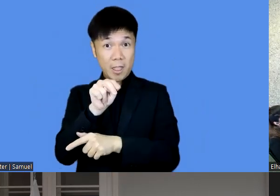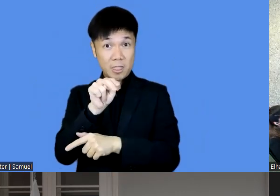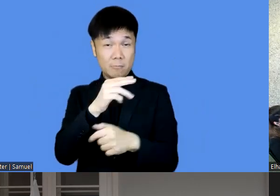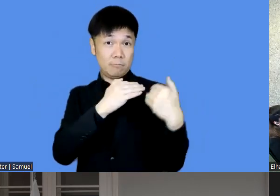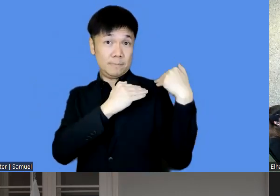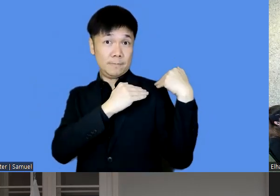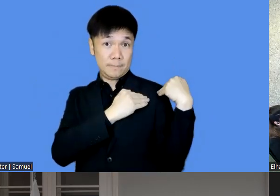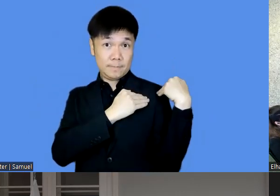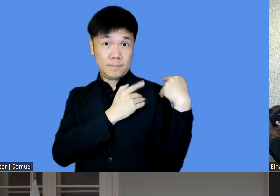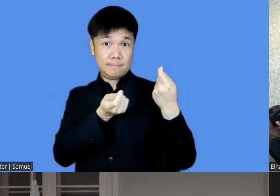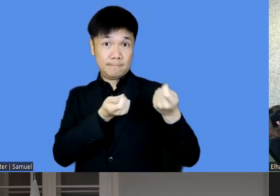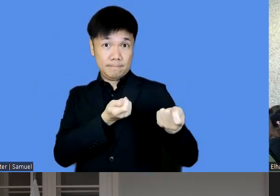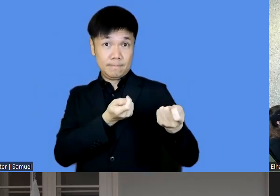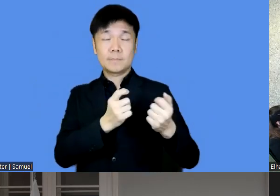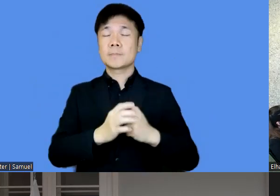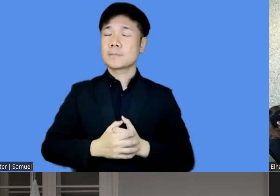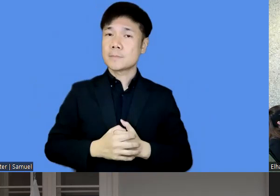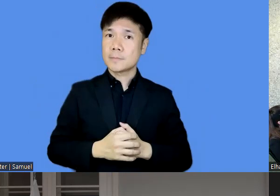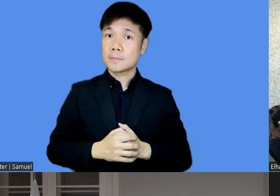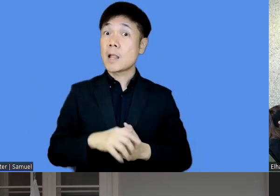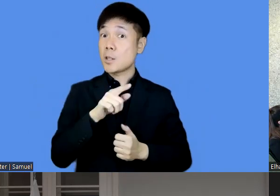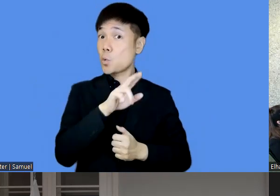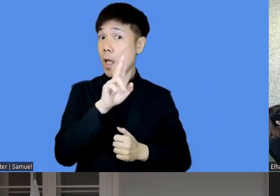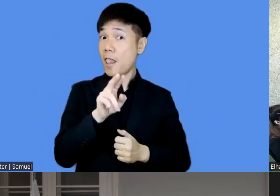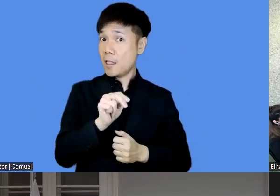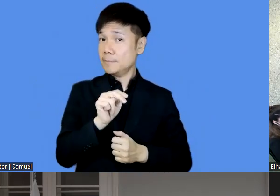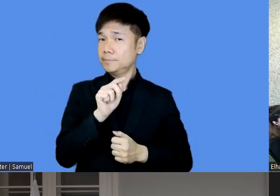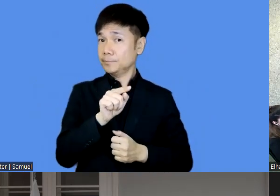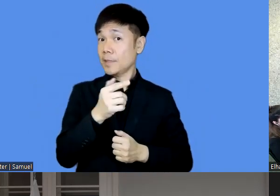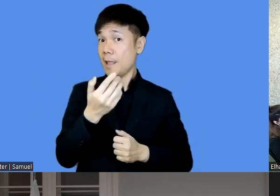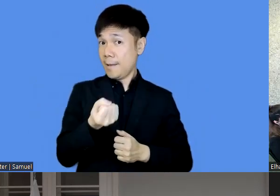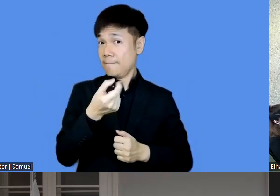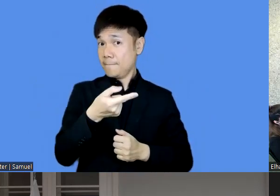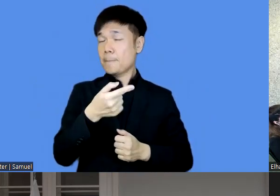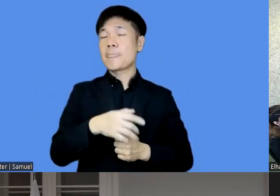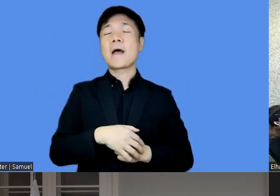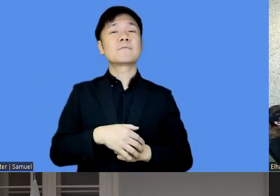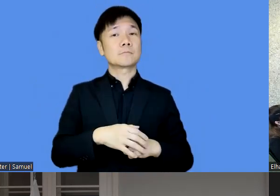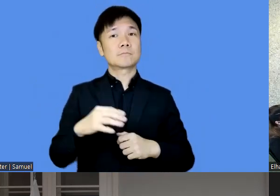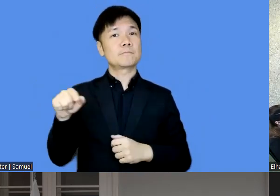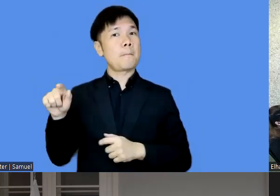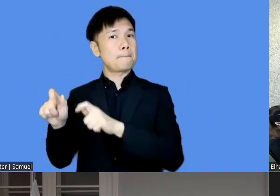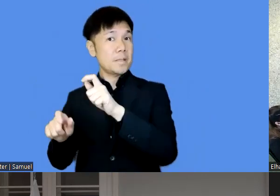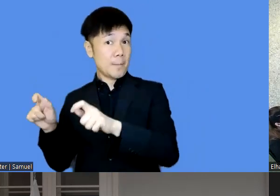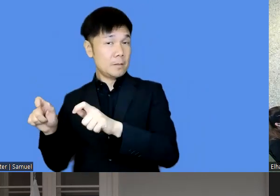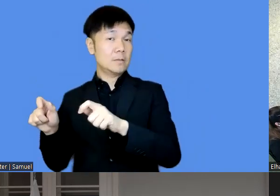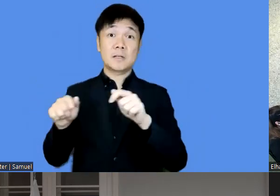that the U.N. has in terms of civil military coordination, documenting our relation of